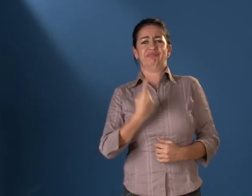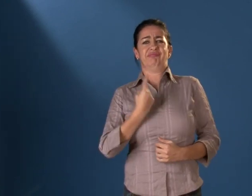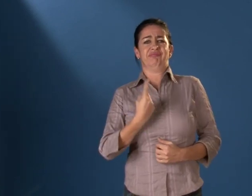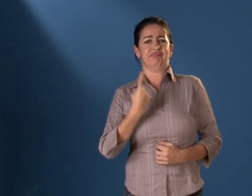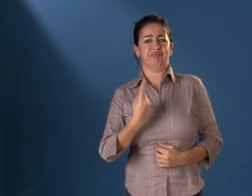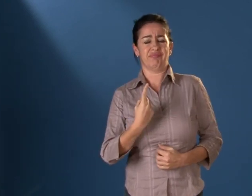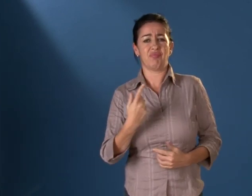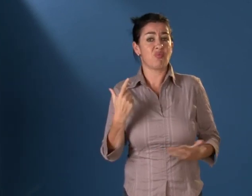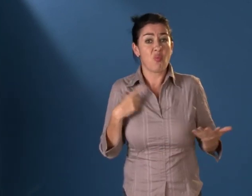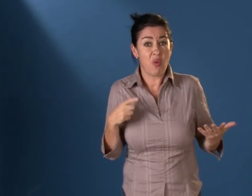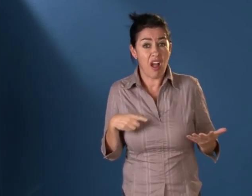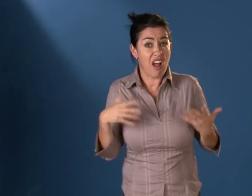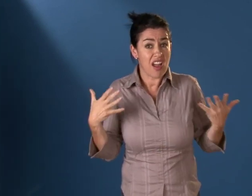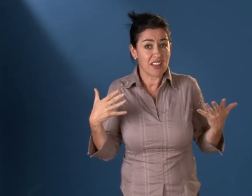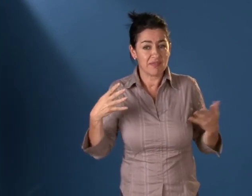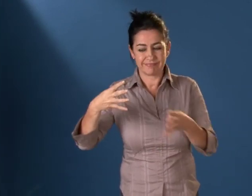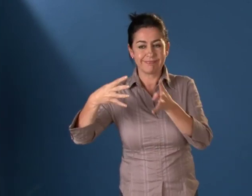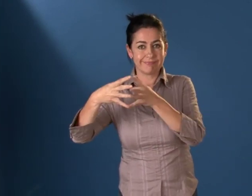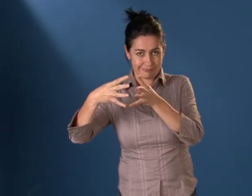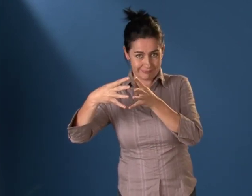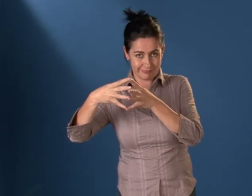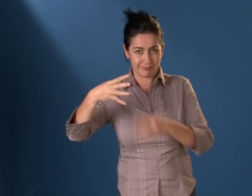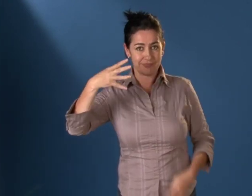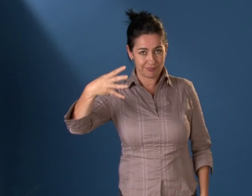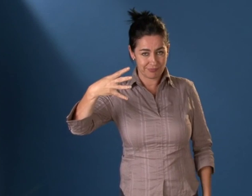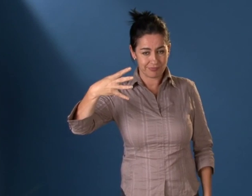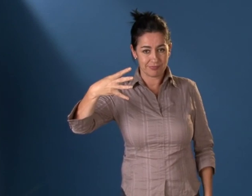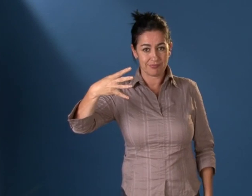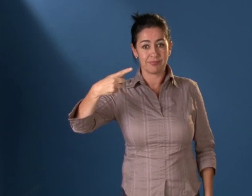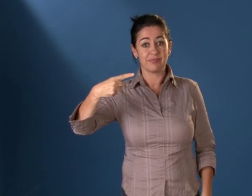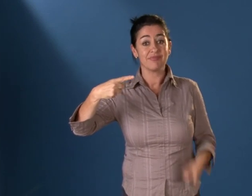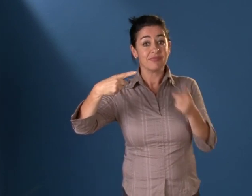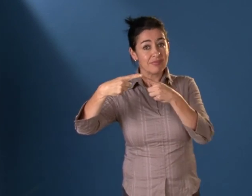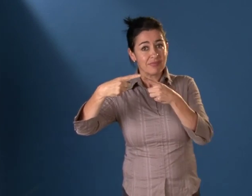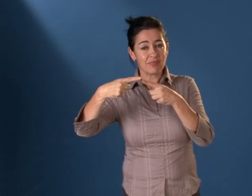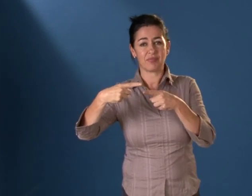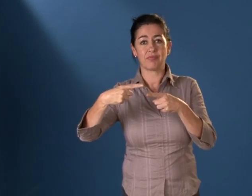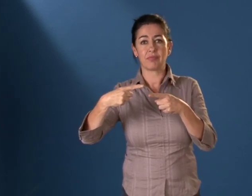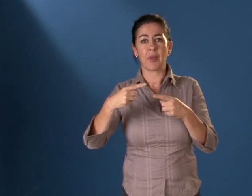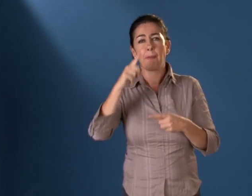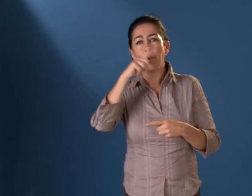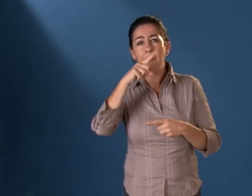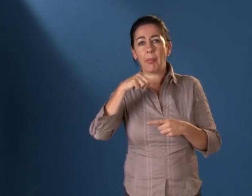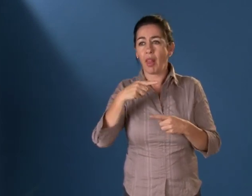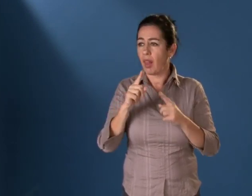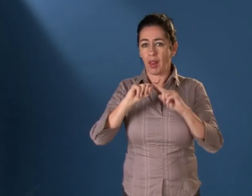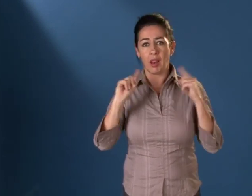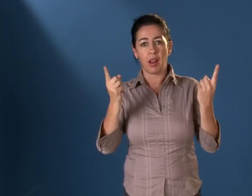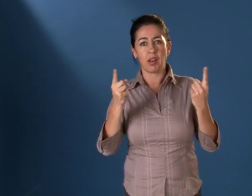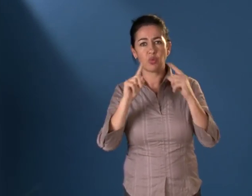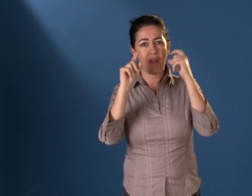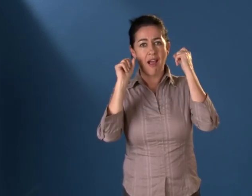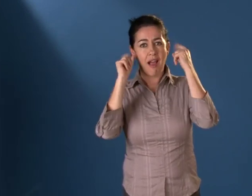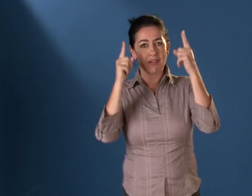who are deaf may feel down, isolated and lonely. The first reason is if they think they are